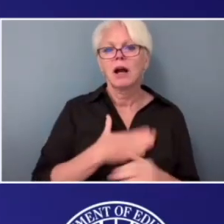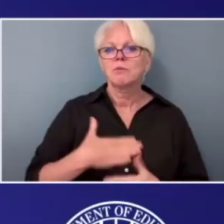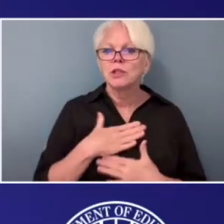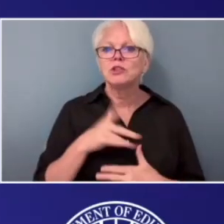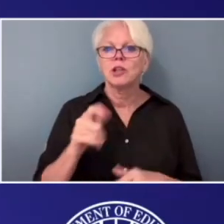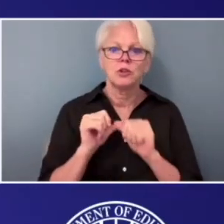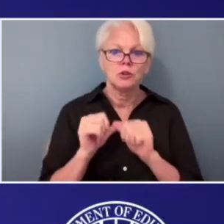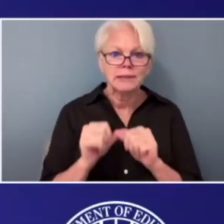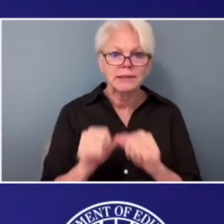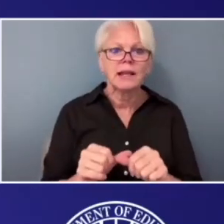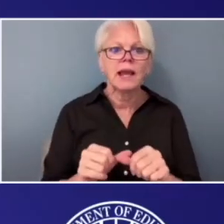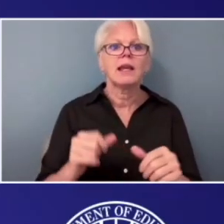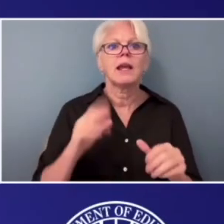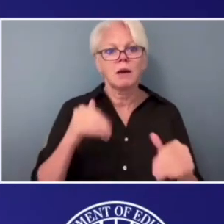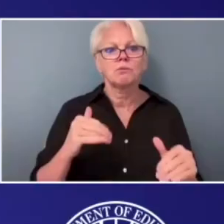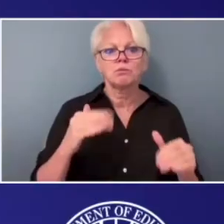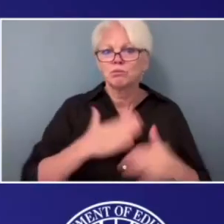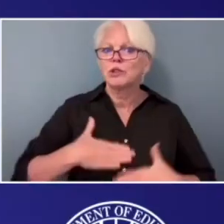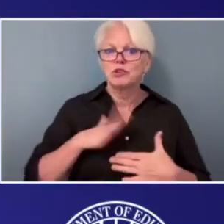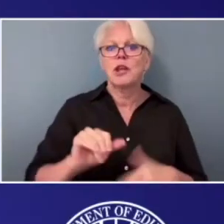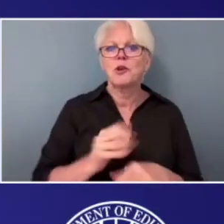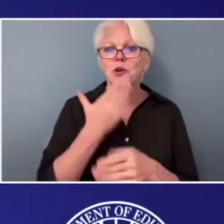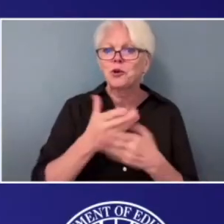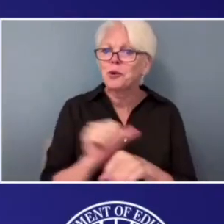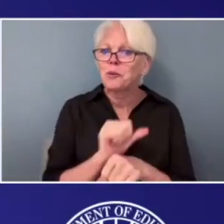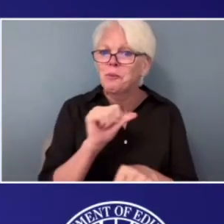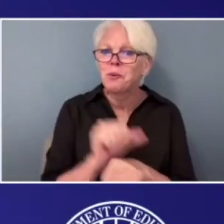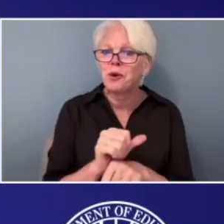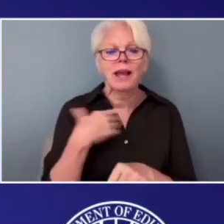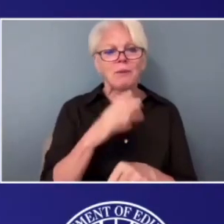Appreciate the good work. And we will continue to plow through.